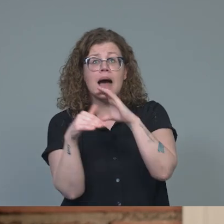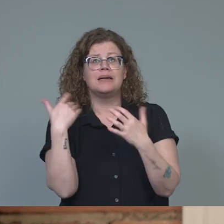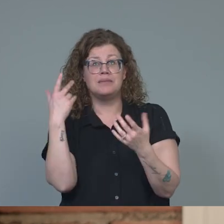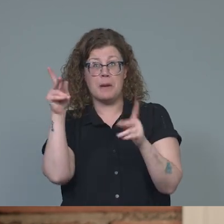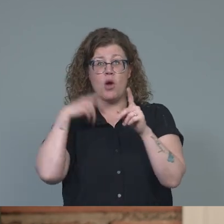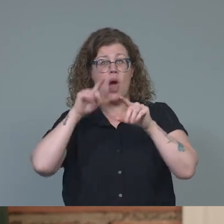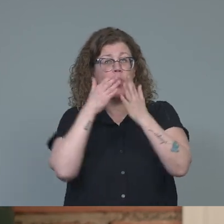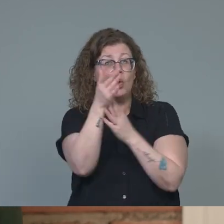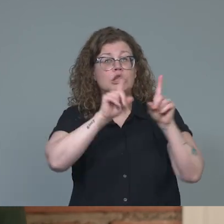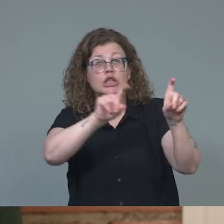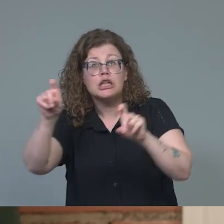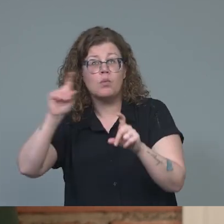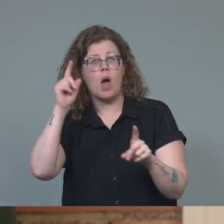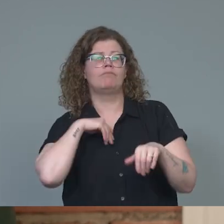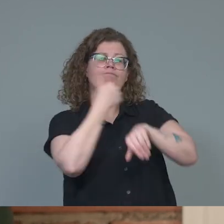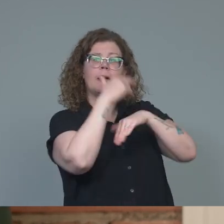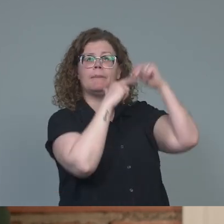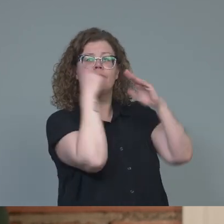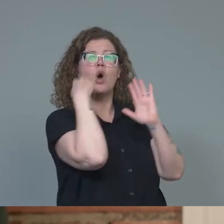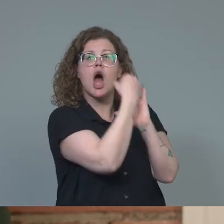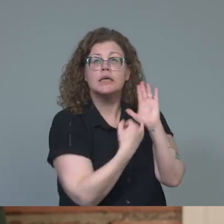Maybe it's through one or two people that you integrate into a practice.